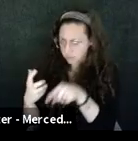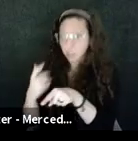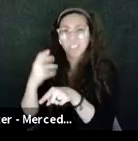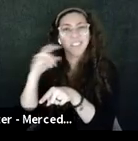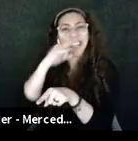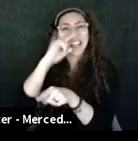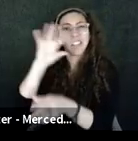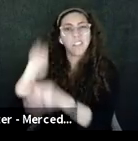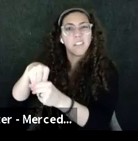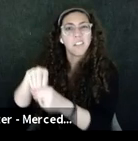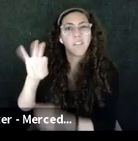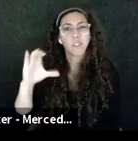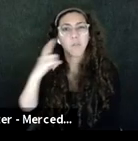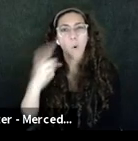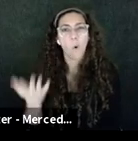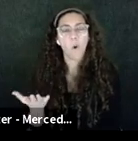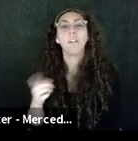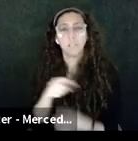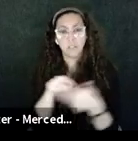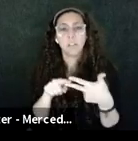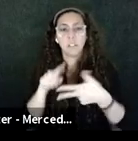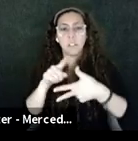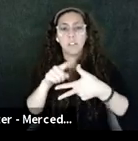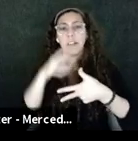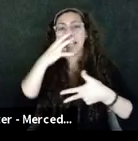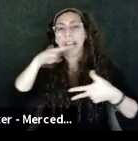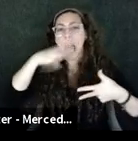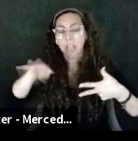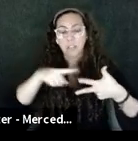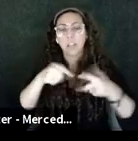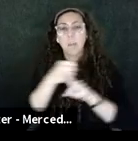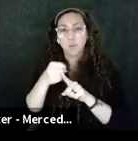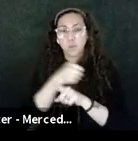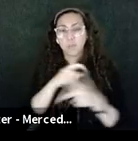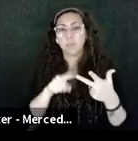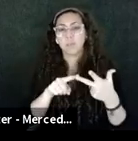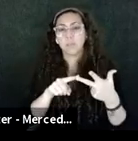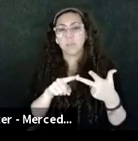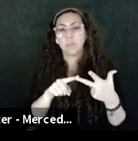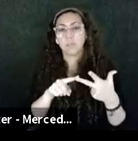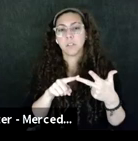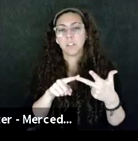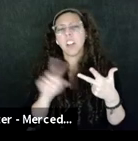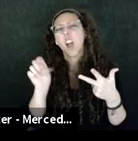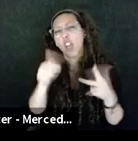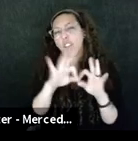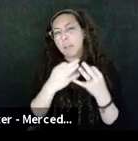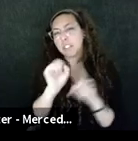Jason Williams: The three categories where they go neglectful situations abusive situations and then other family situations like divorce.